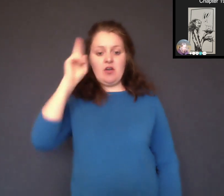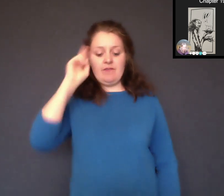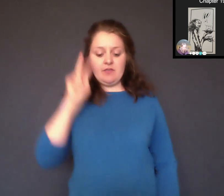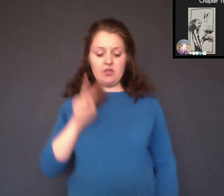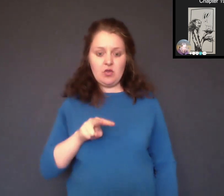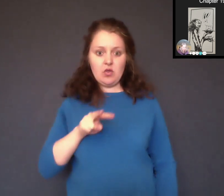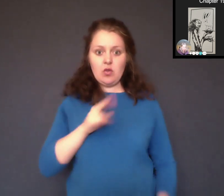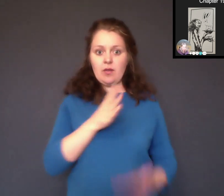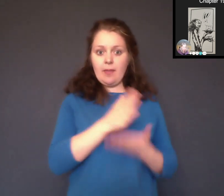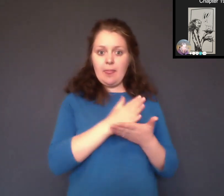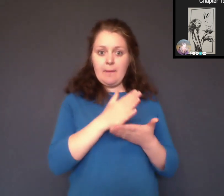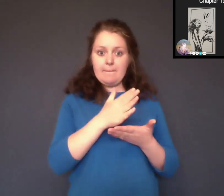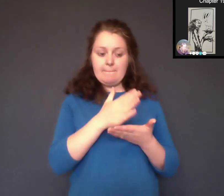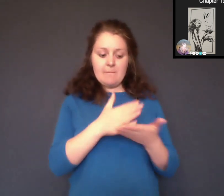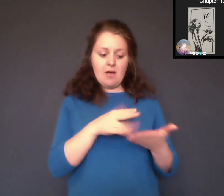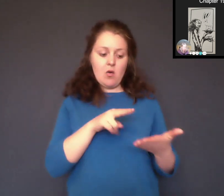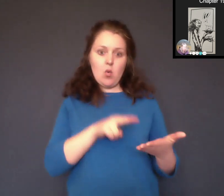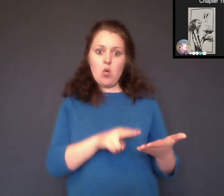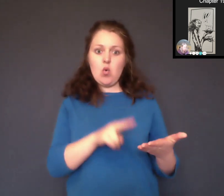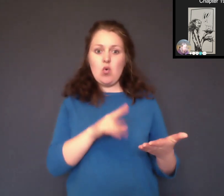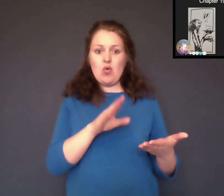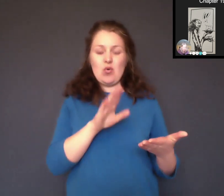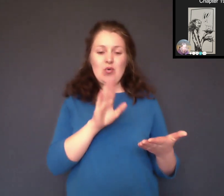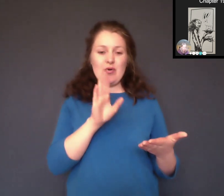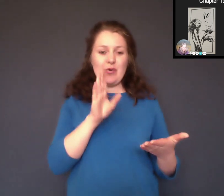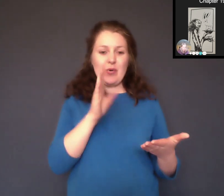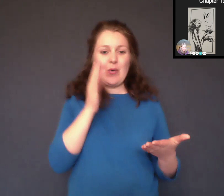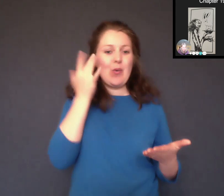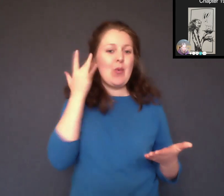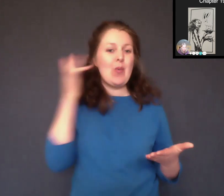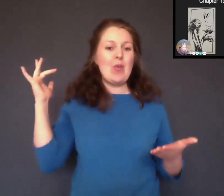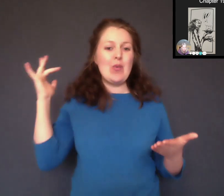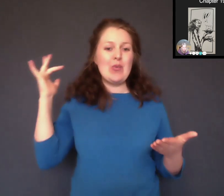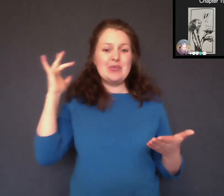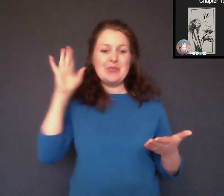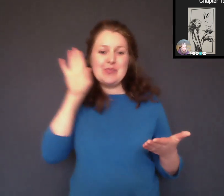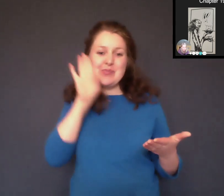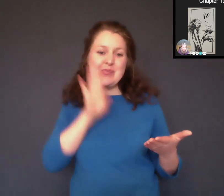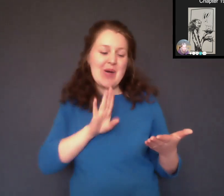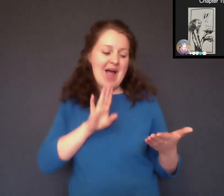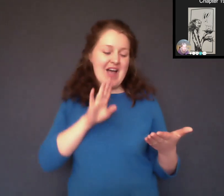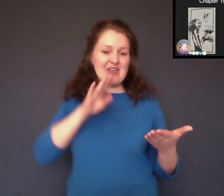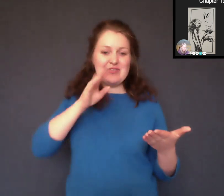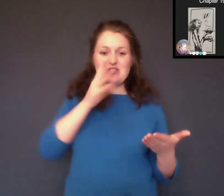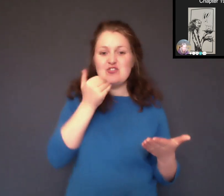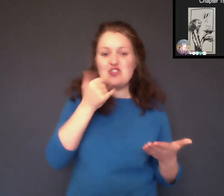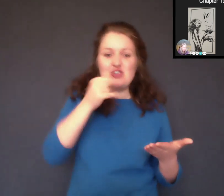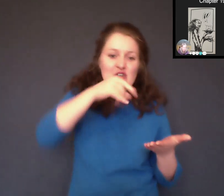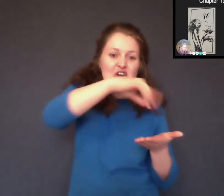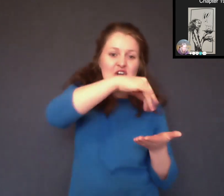harvey looked down at the plate the pie was golden brown and dusted with sugar the ice cream melting